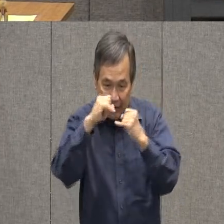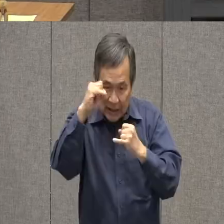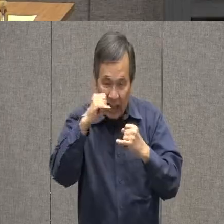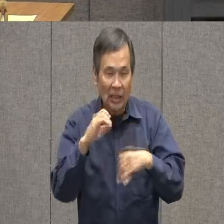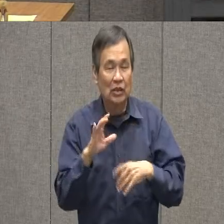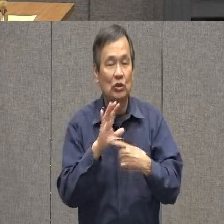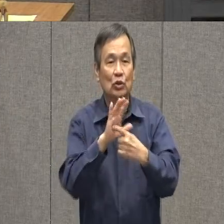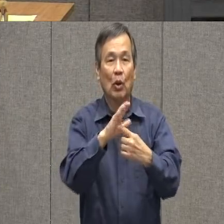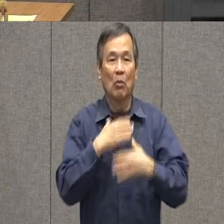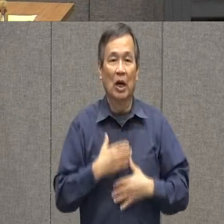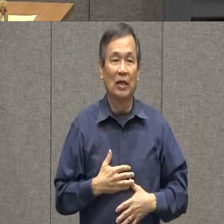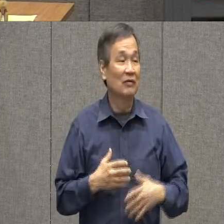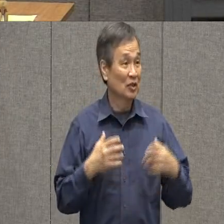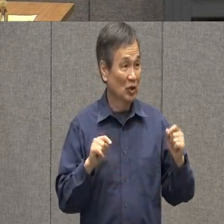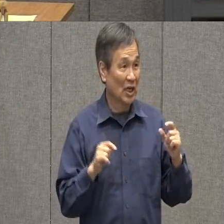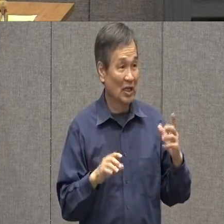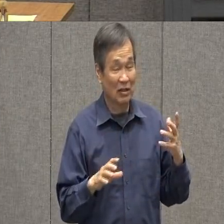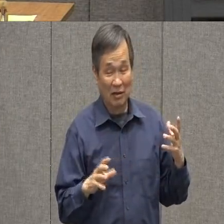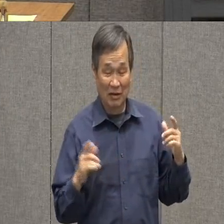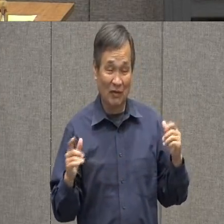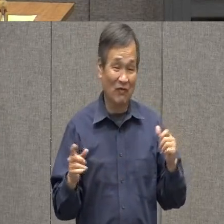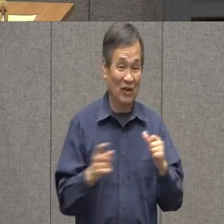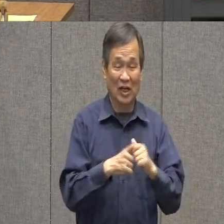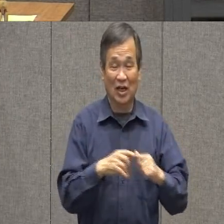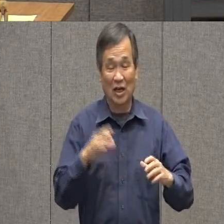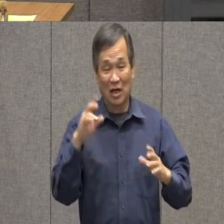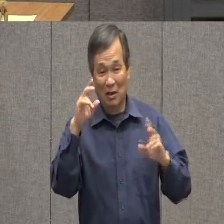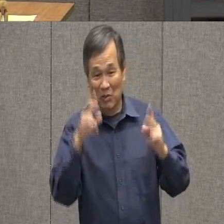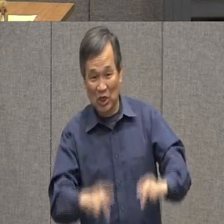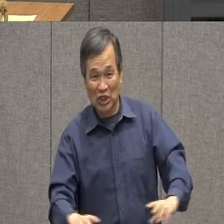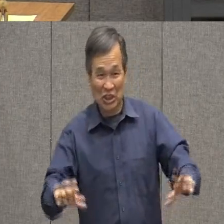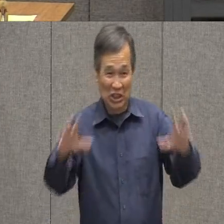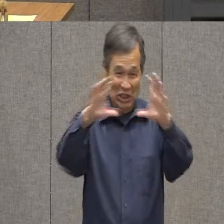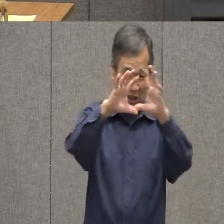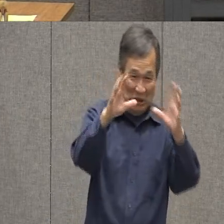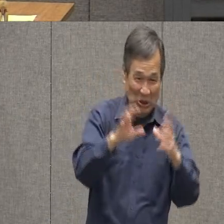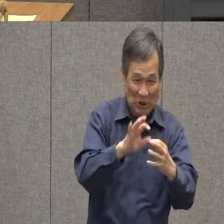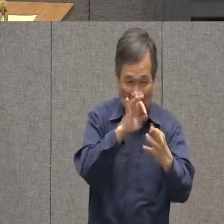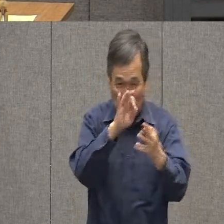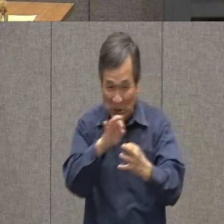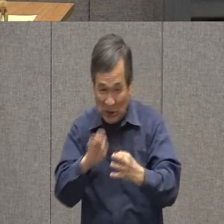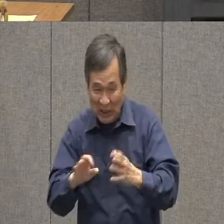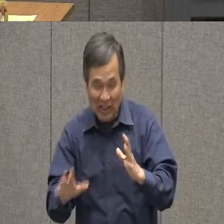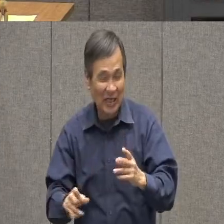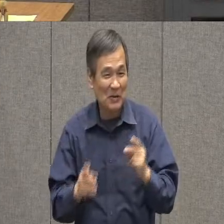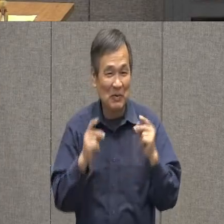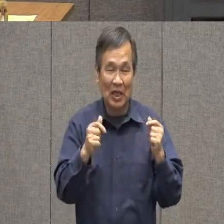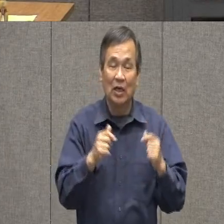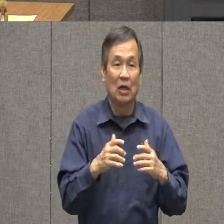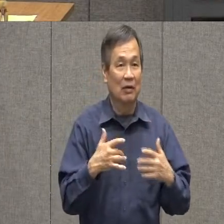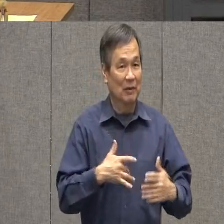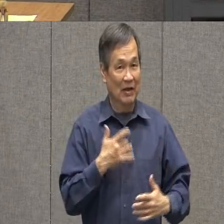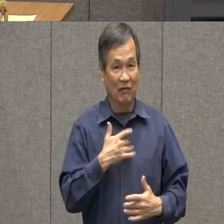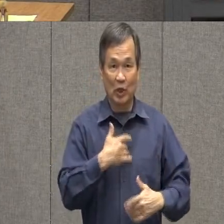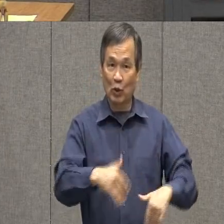If you started trying to draw a person in full detail right away, it's much more challenging.